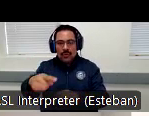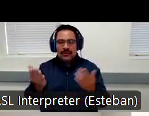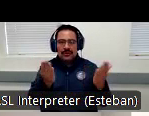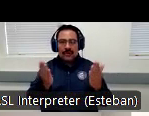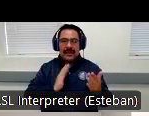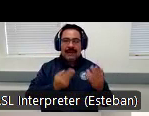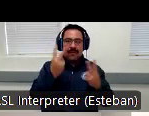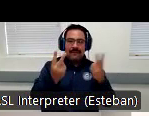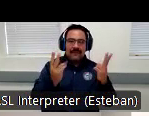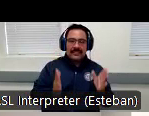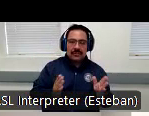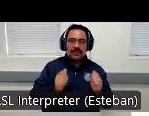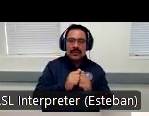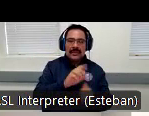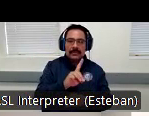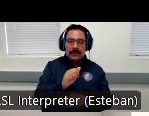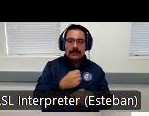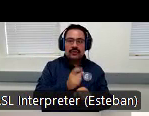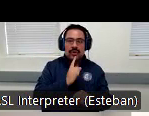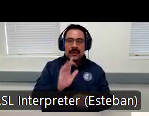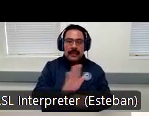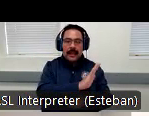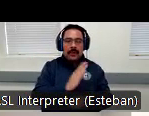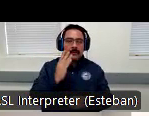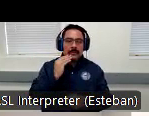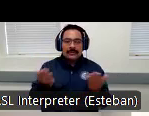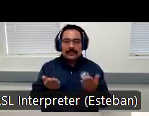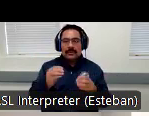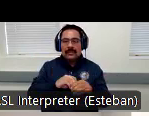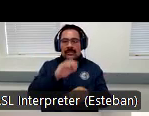with disabilities and ensuring that their experience here in Chicago is a positive one.